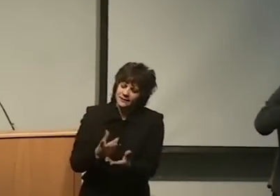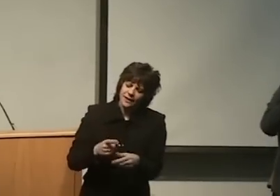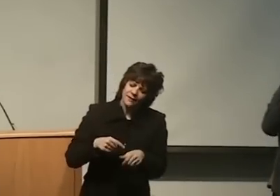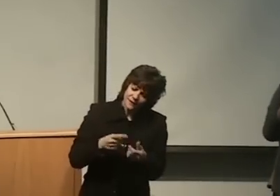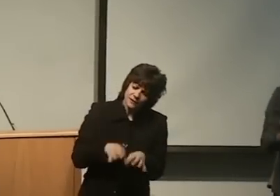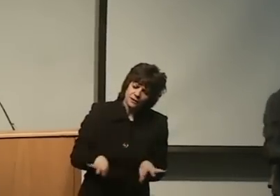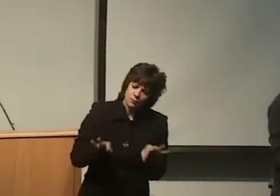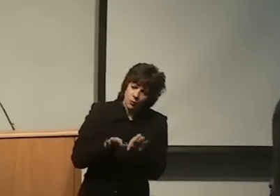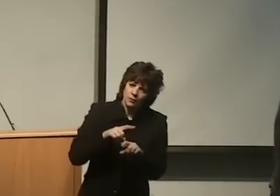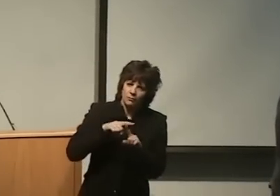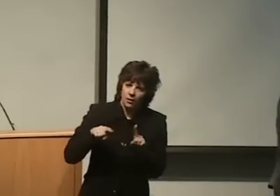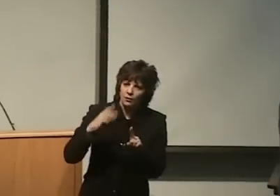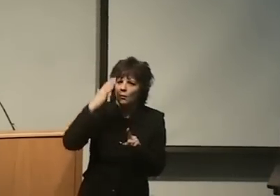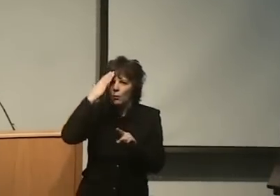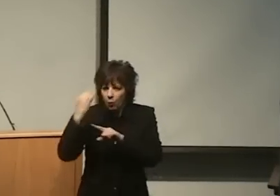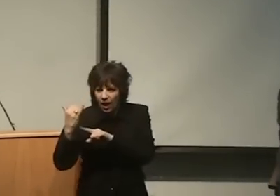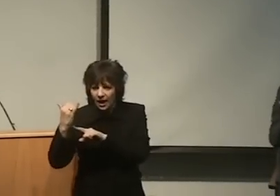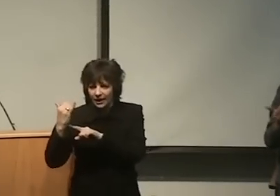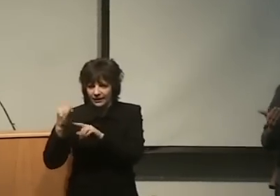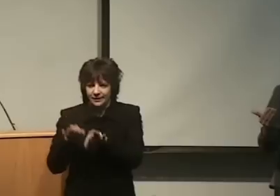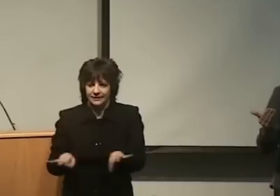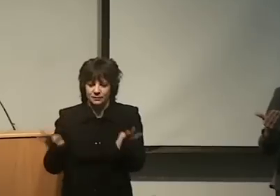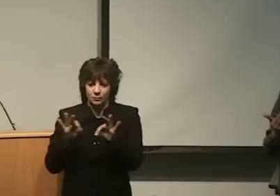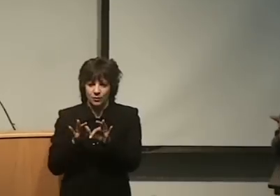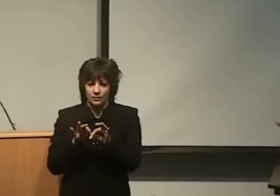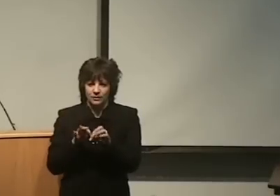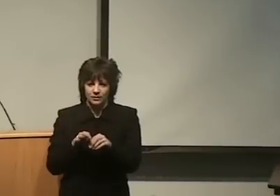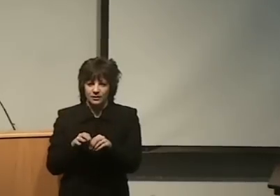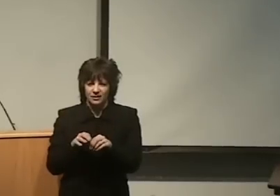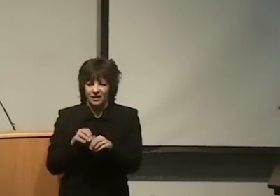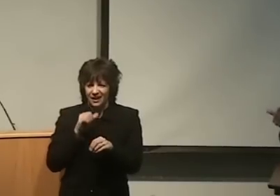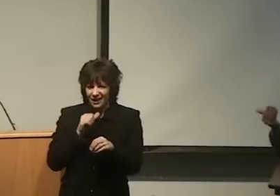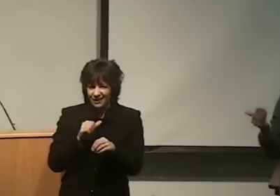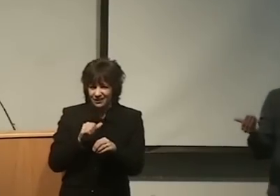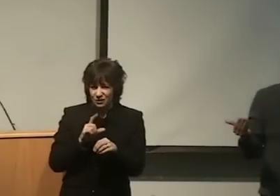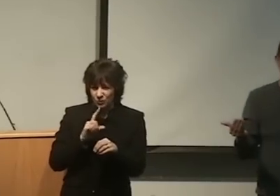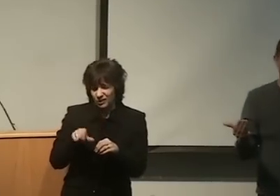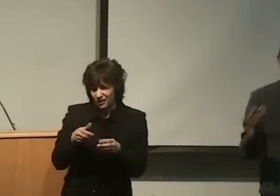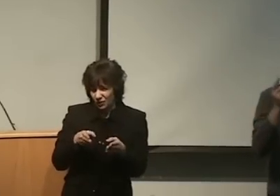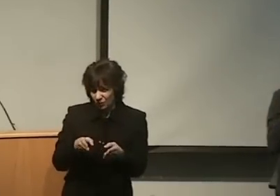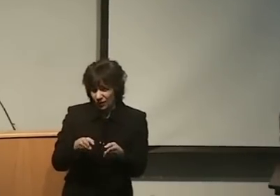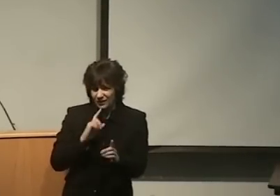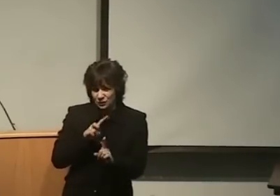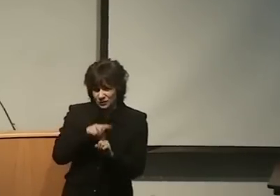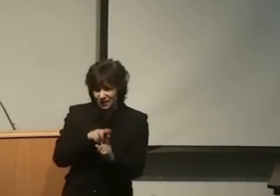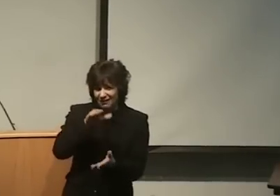Another way to do that is not assign quite so much, and we'll talk about that this afternoon. Actually if you want them to do more reading assign less